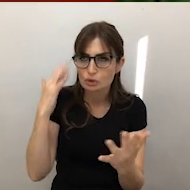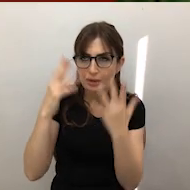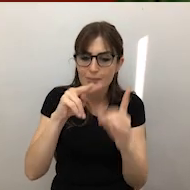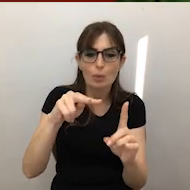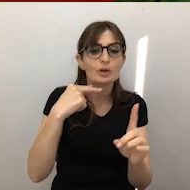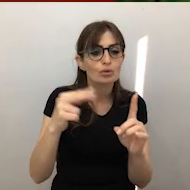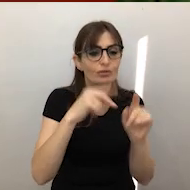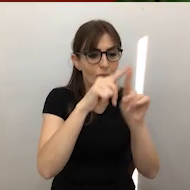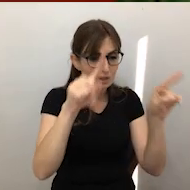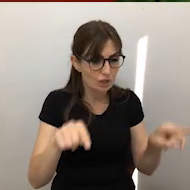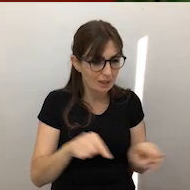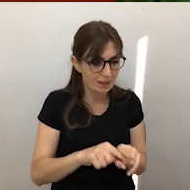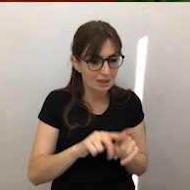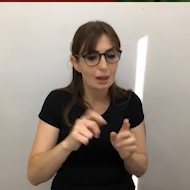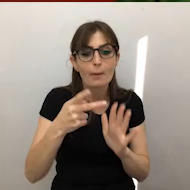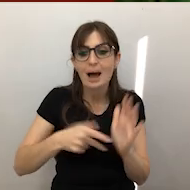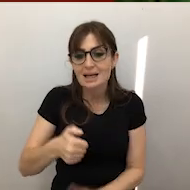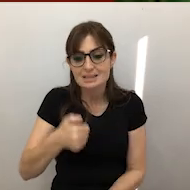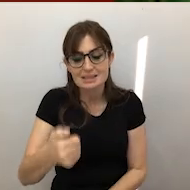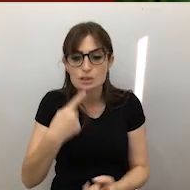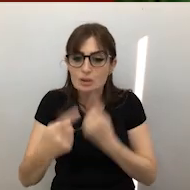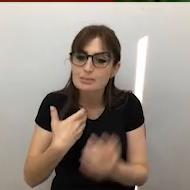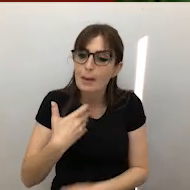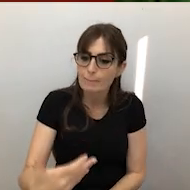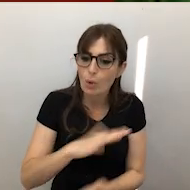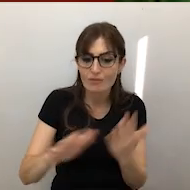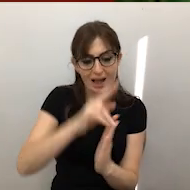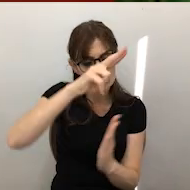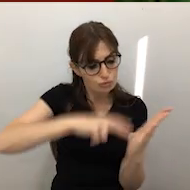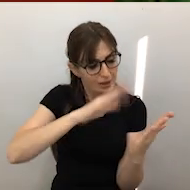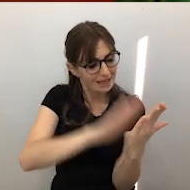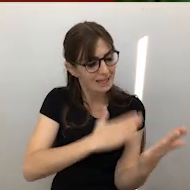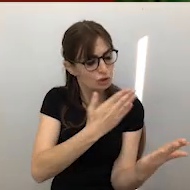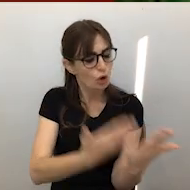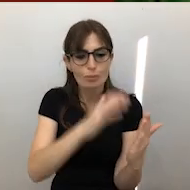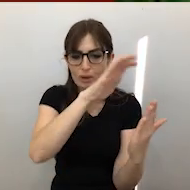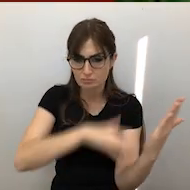Part six of this series will further explore how directors can read and interpret the balance sheet